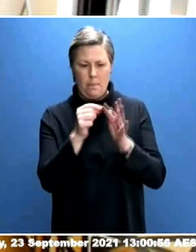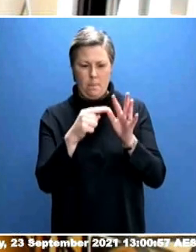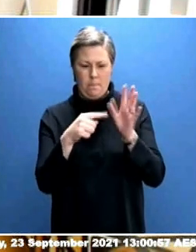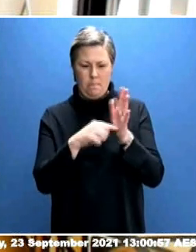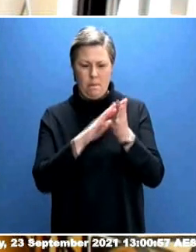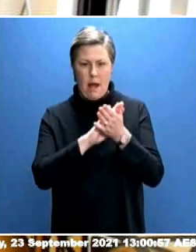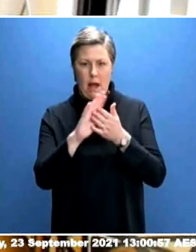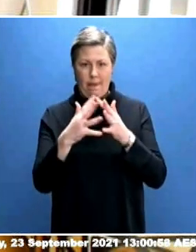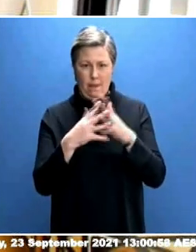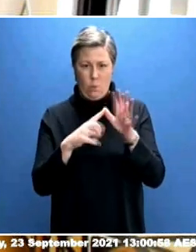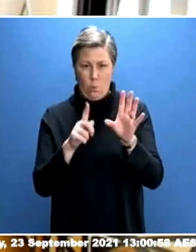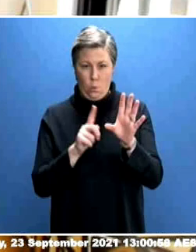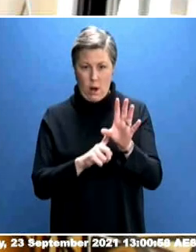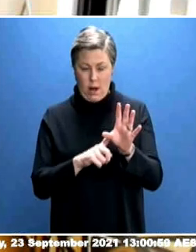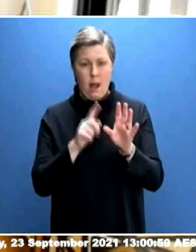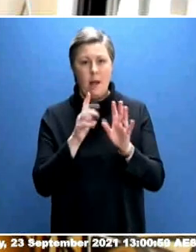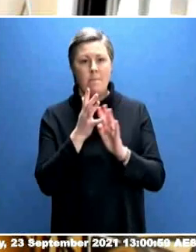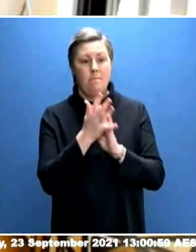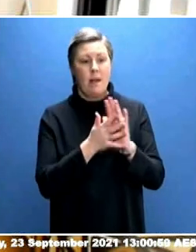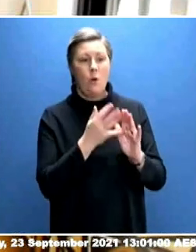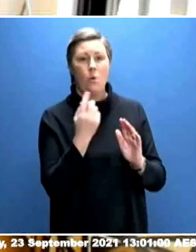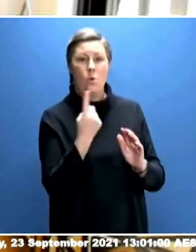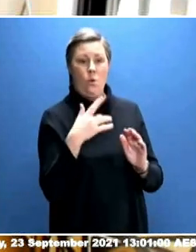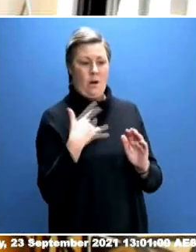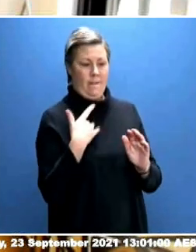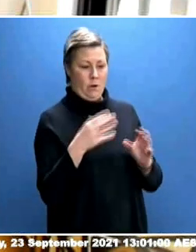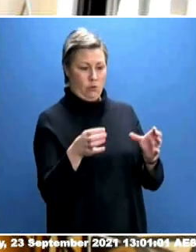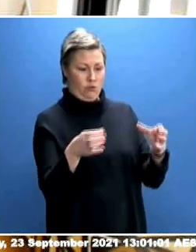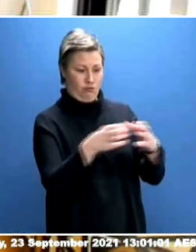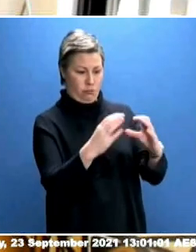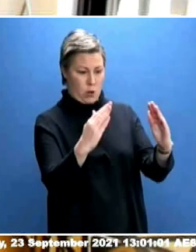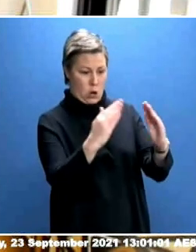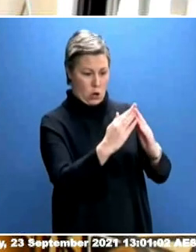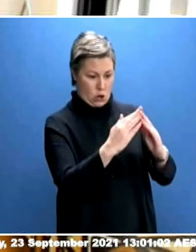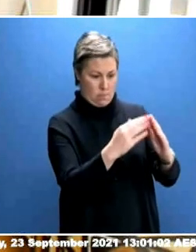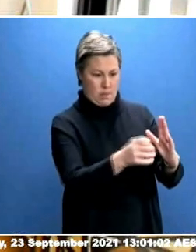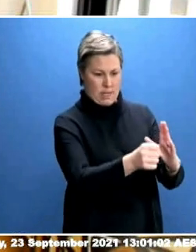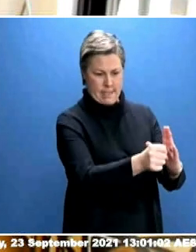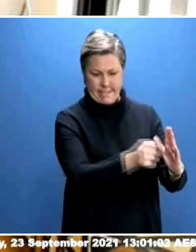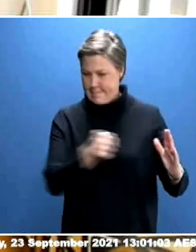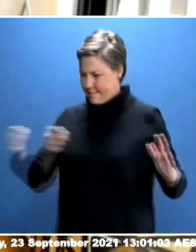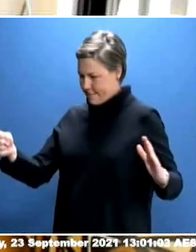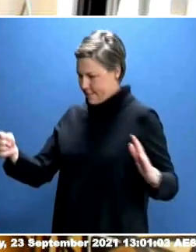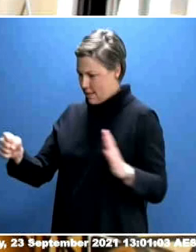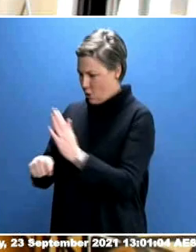care to Secure Care and then back, or to juvenile justice and whether you